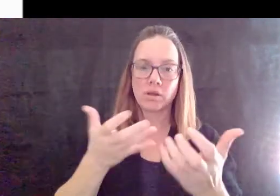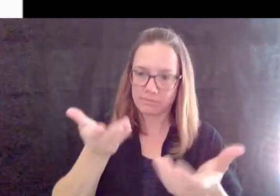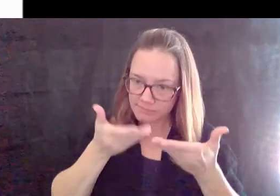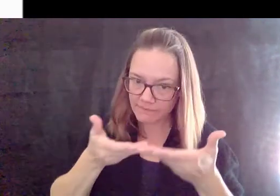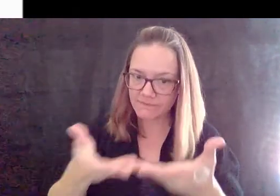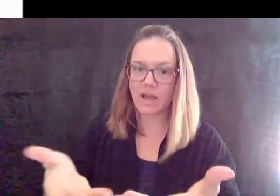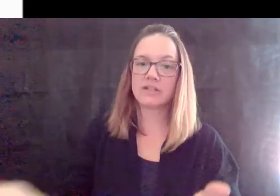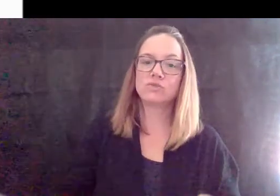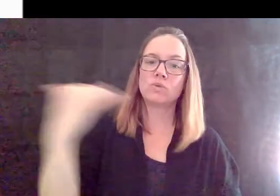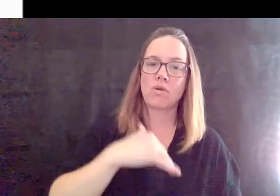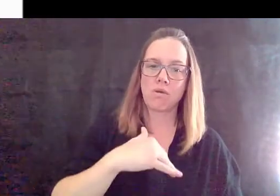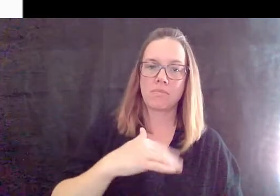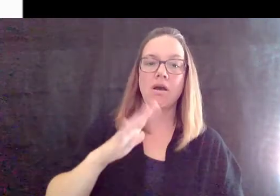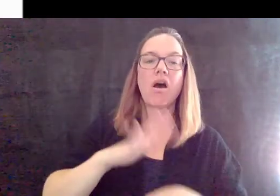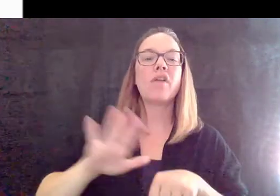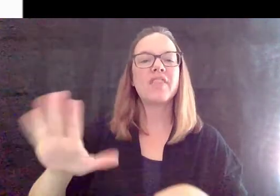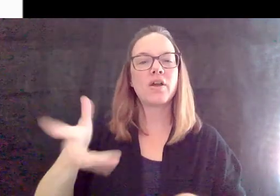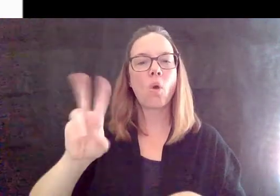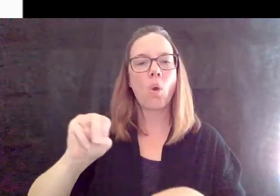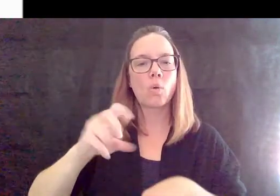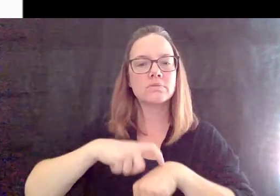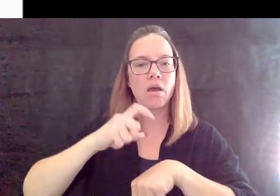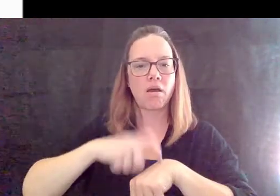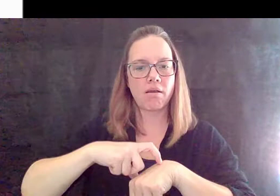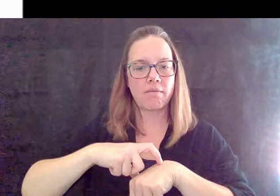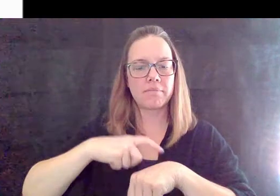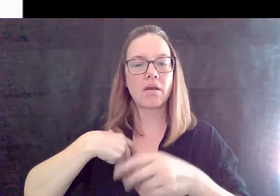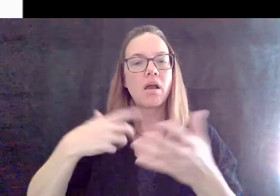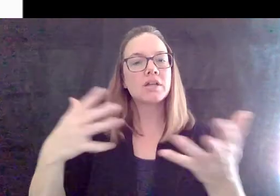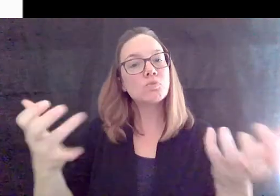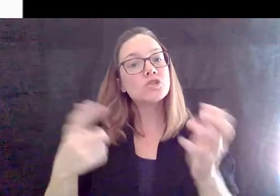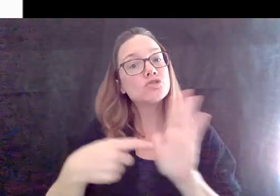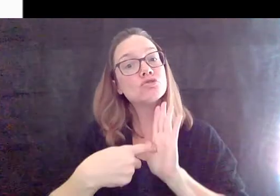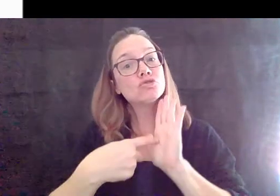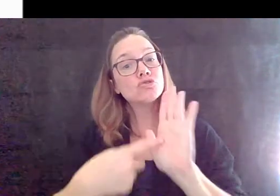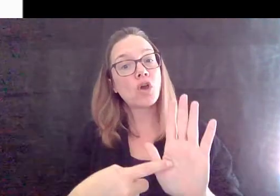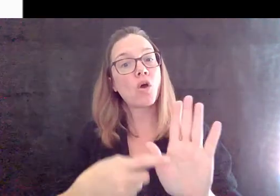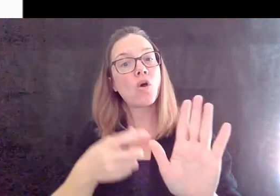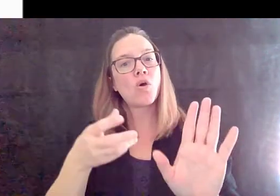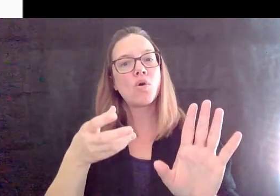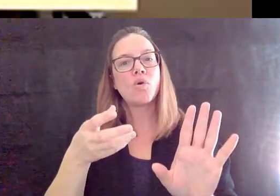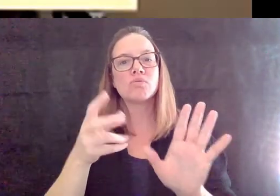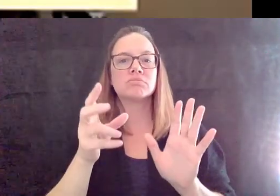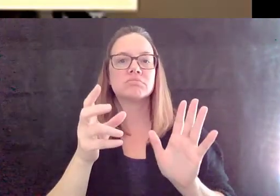come to us on their own time. So that's what I wanted to show you today, a little preview of the content that's coming.